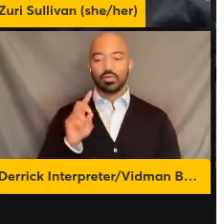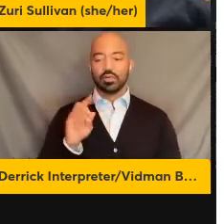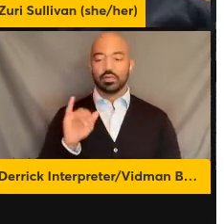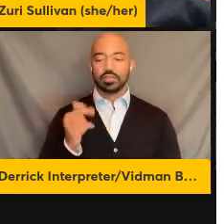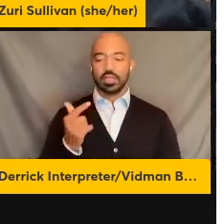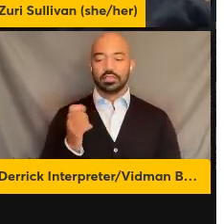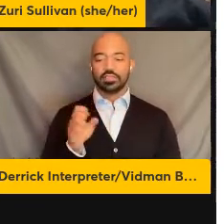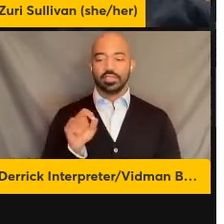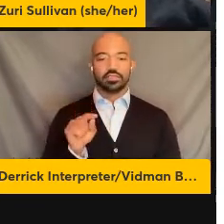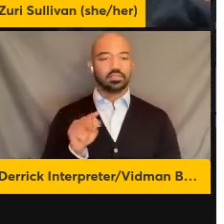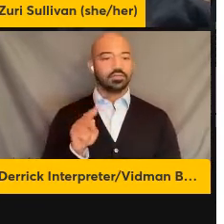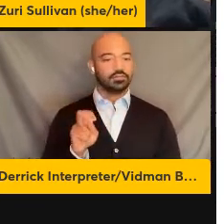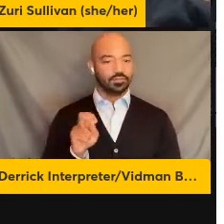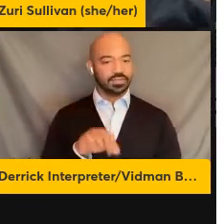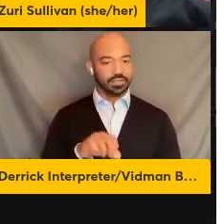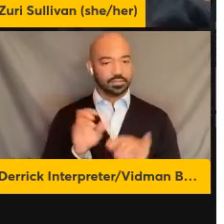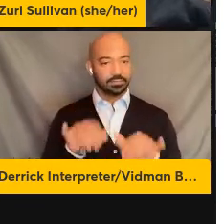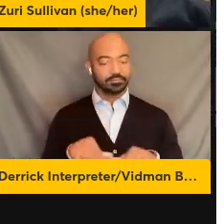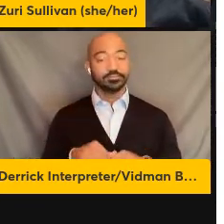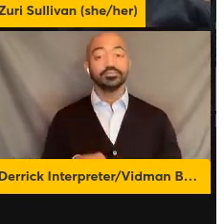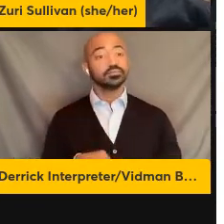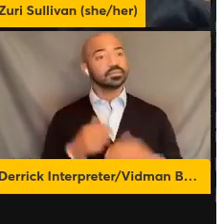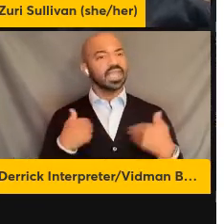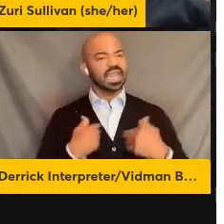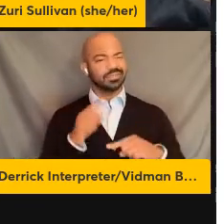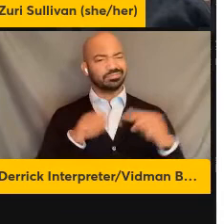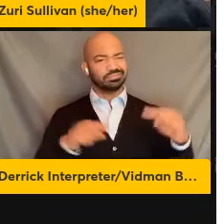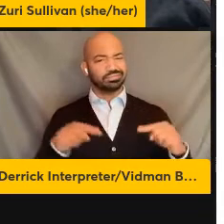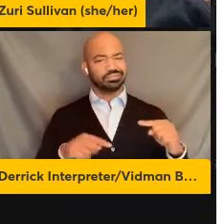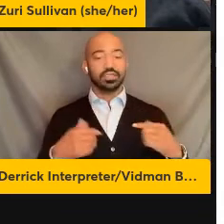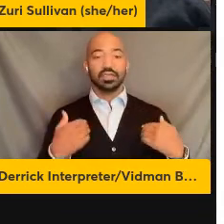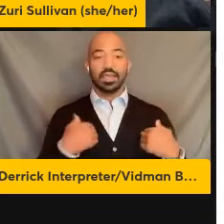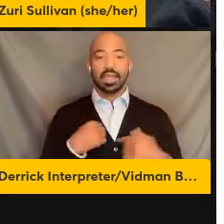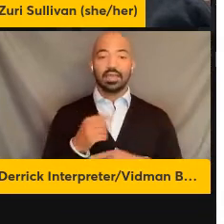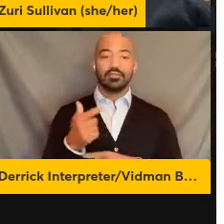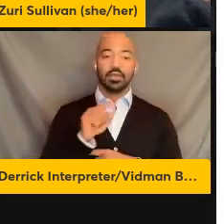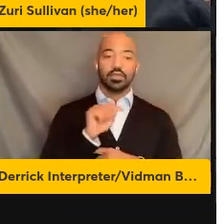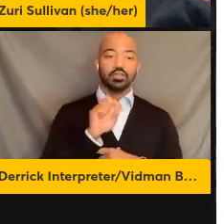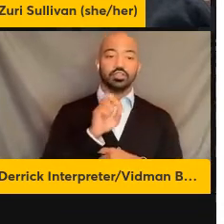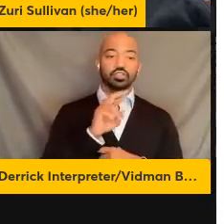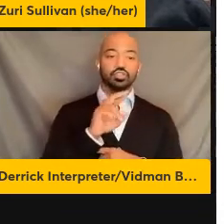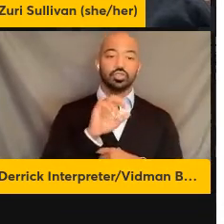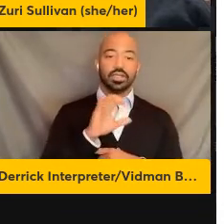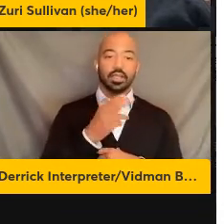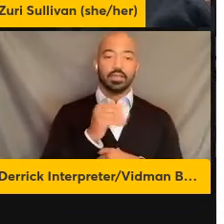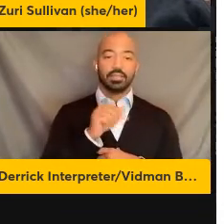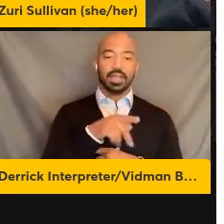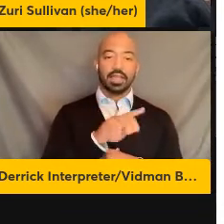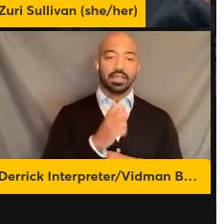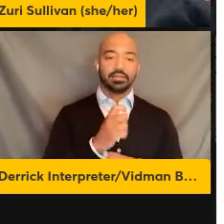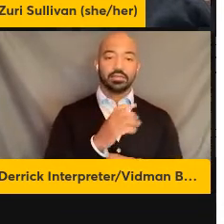although animals take very diverse forms, from this trick of plants on the left, to this great white shark that you see on